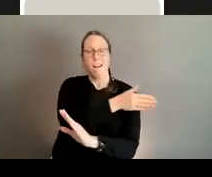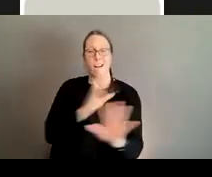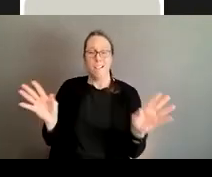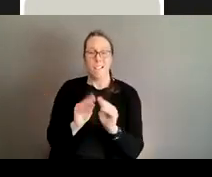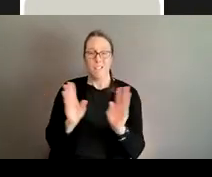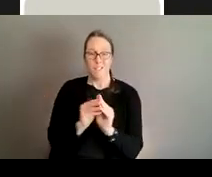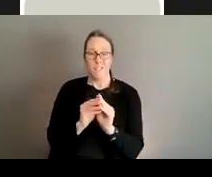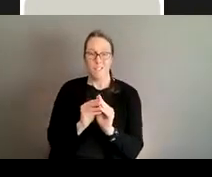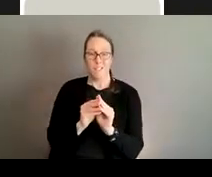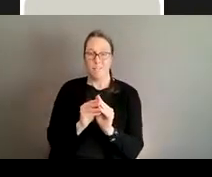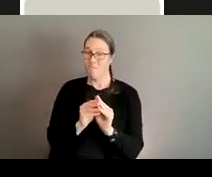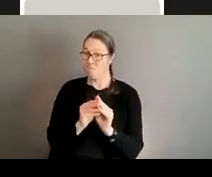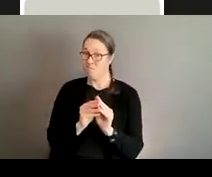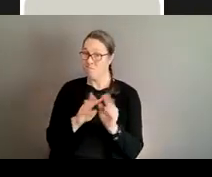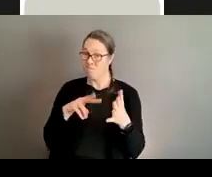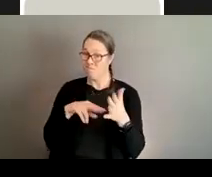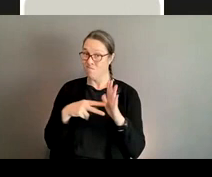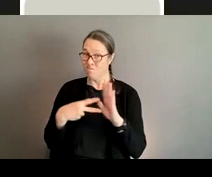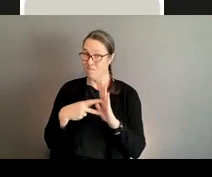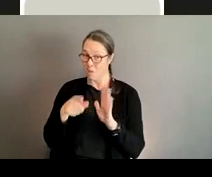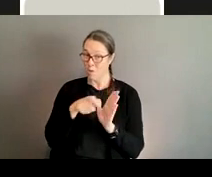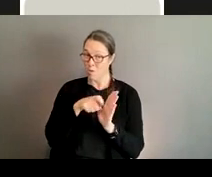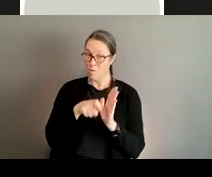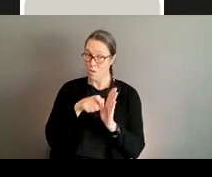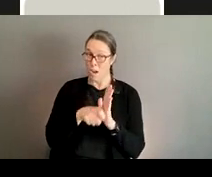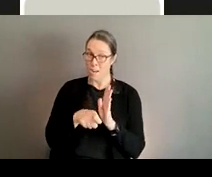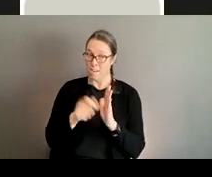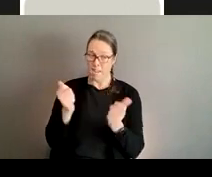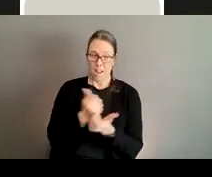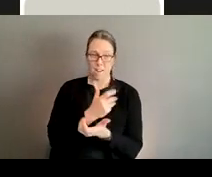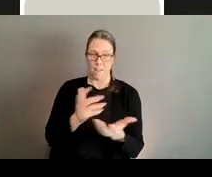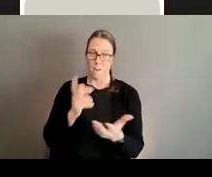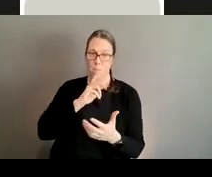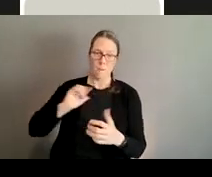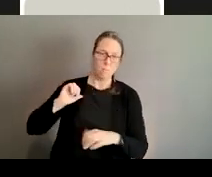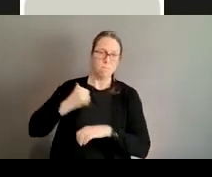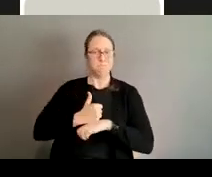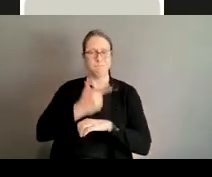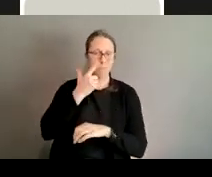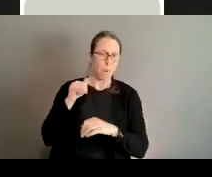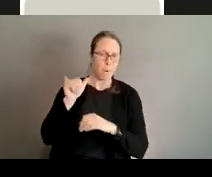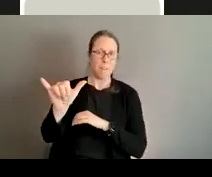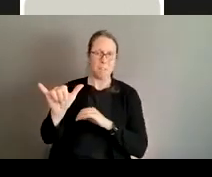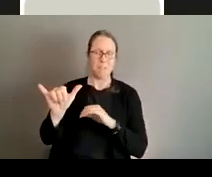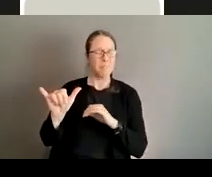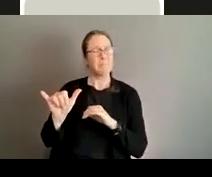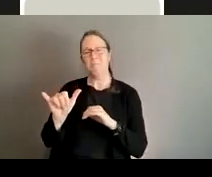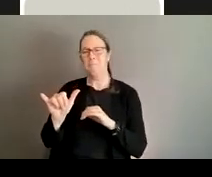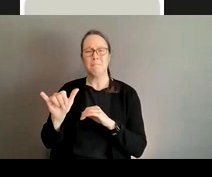it doesn't mean that when you write this in all of this is set in stone. It may be that